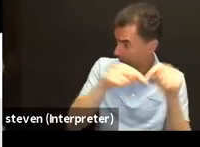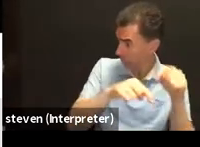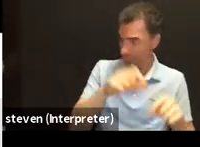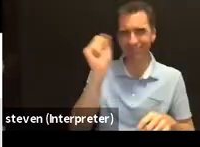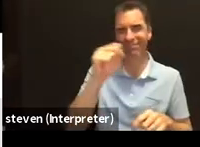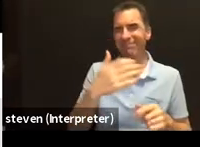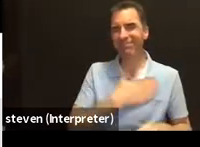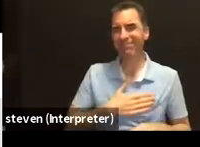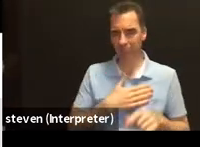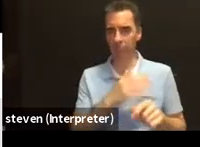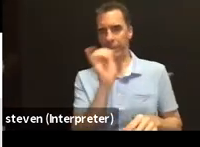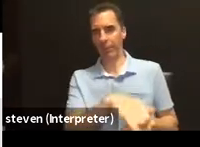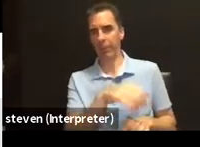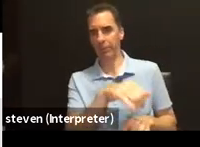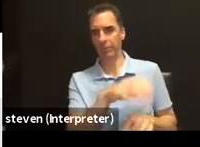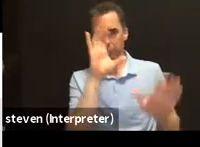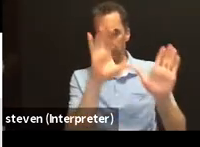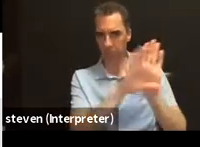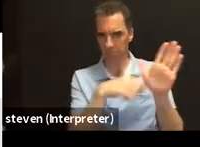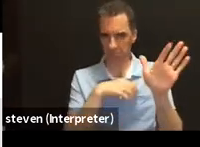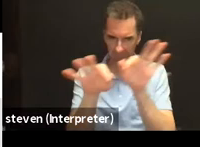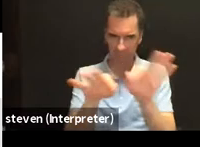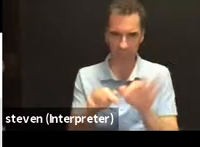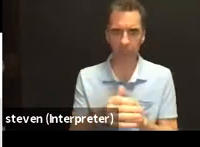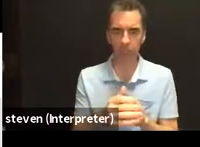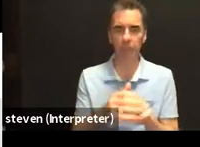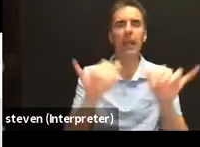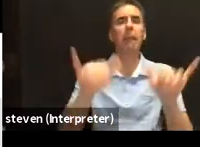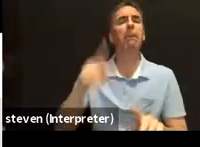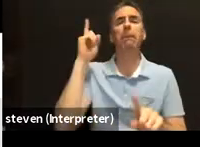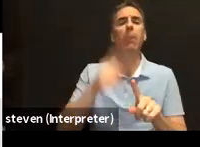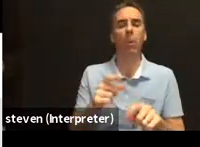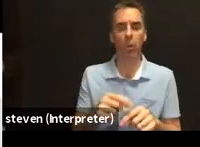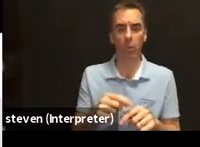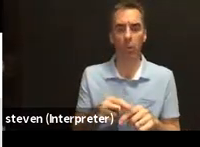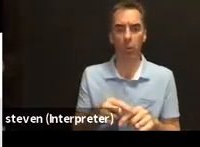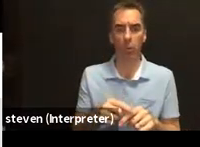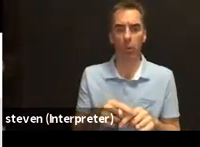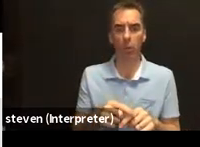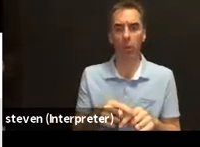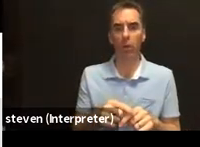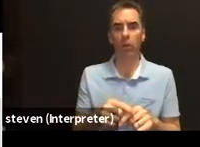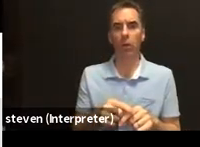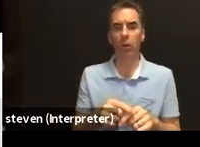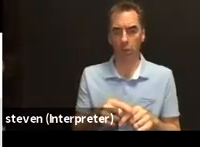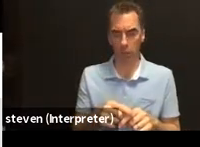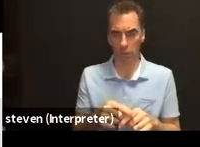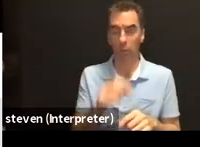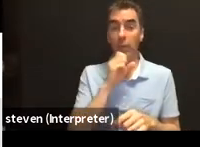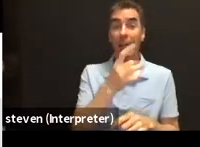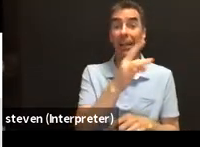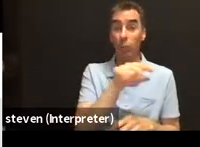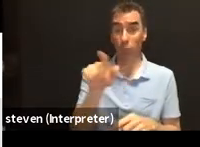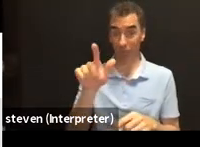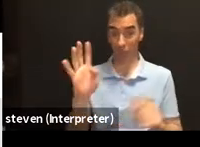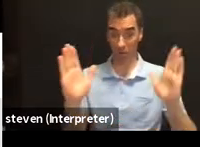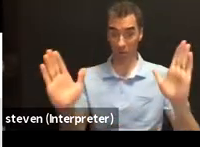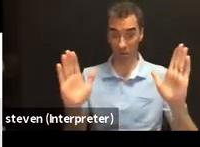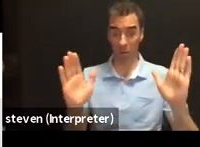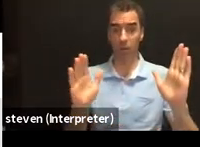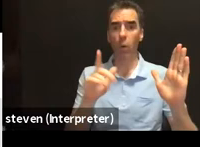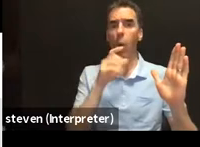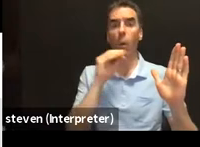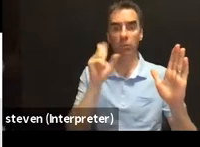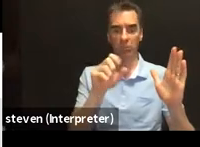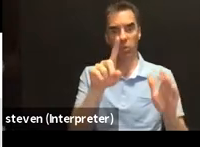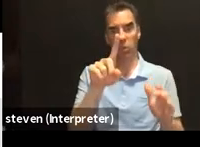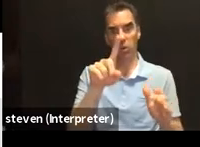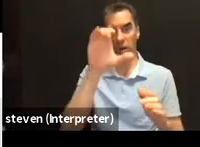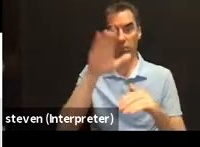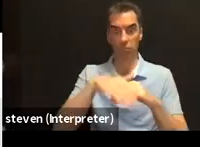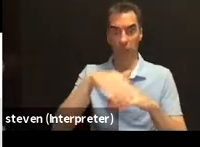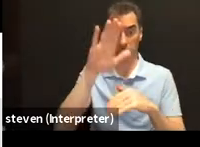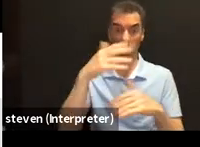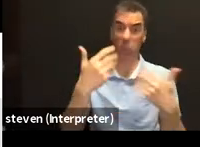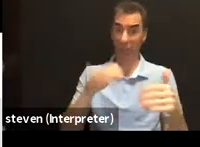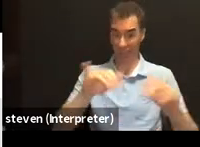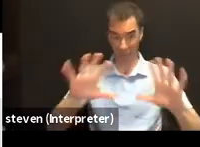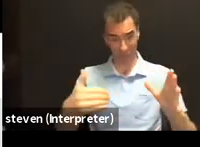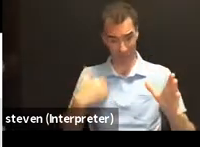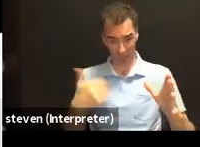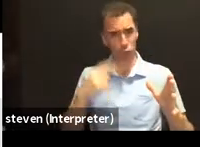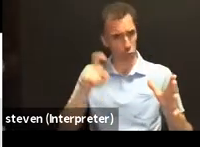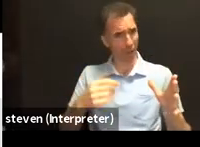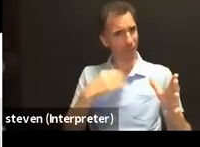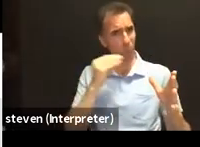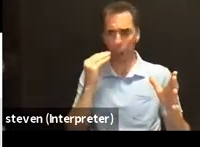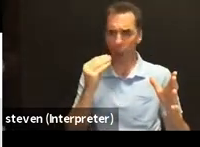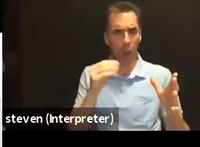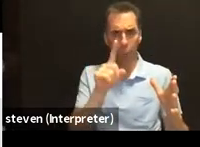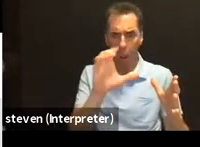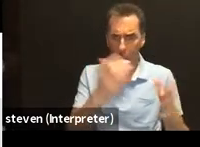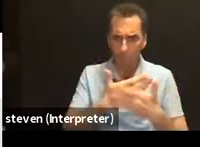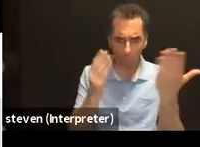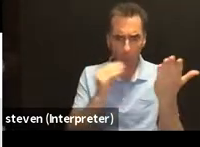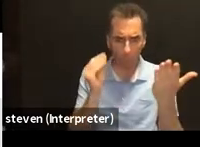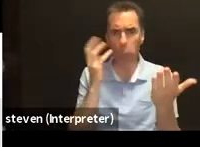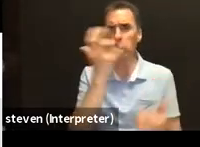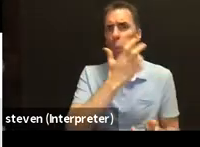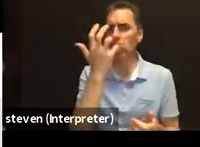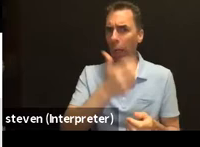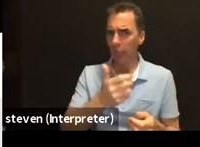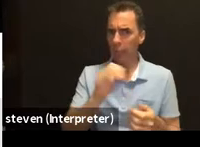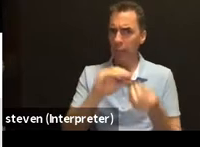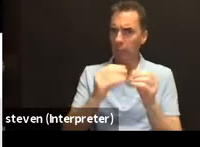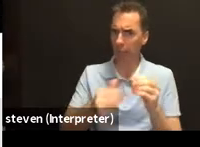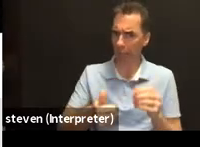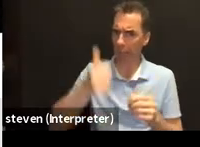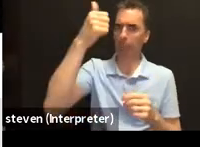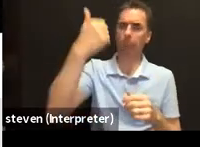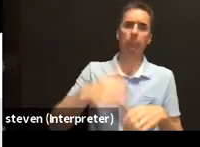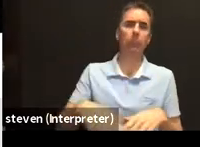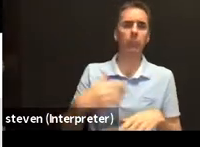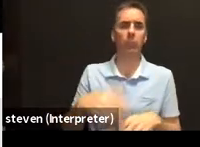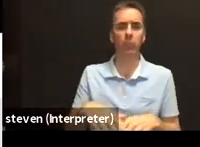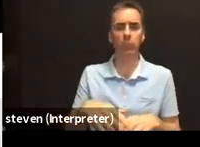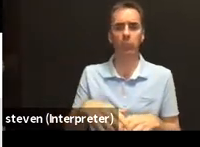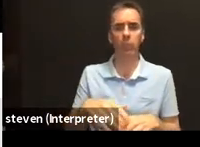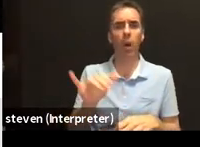maria.rodriguez: Okay, so of course you're talking about 100 and 100 plus people people within the ages of 18 to 24 squares. The homelessness. Good. It is a high number for the age range, but there's a reason for that. And this talks a little bit about the rental the rental vacancy rate here in Fresno.